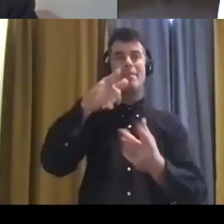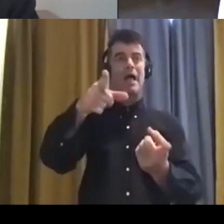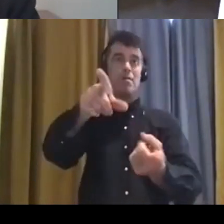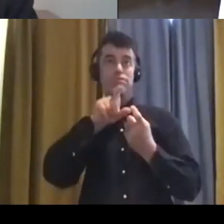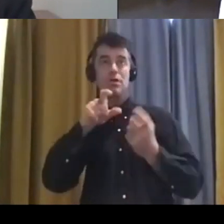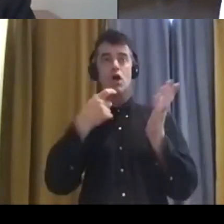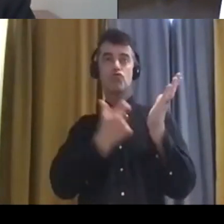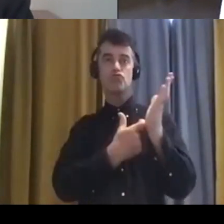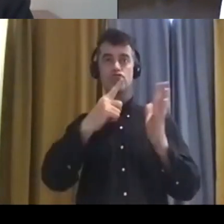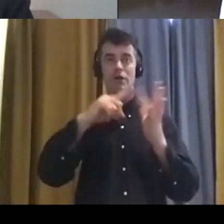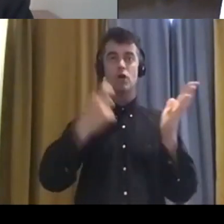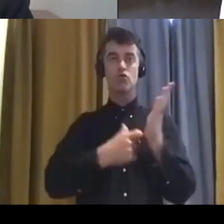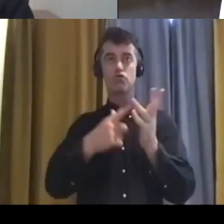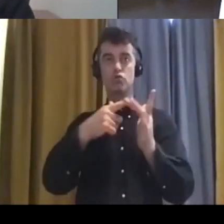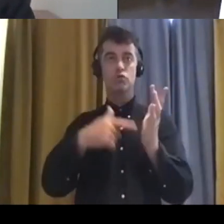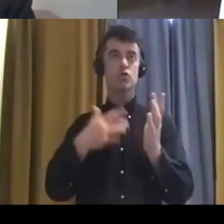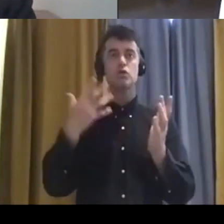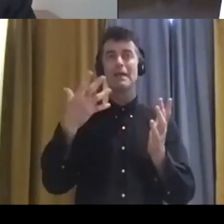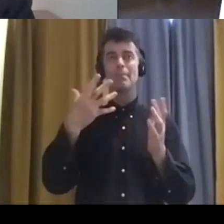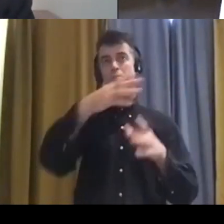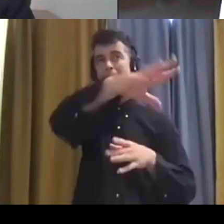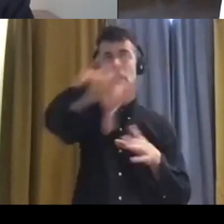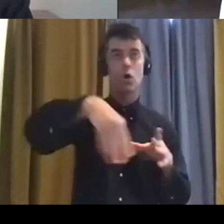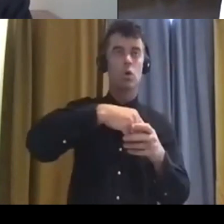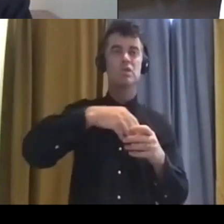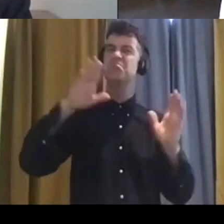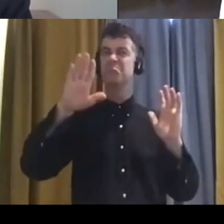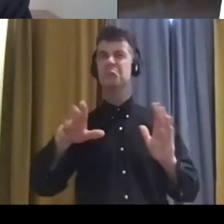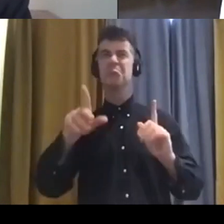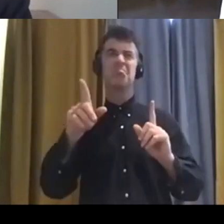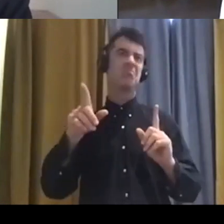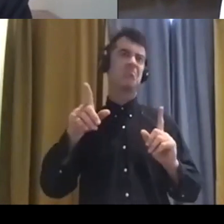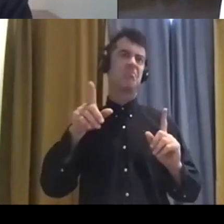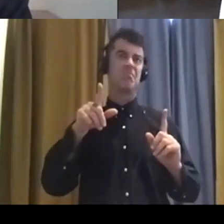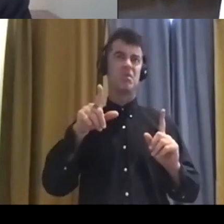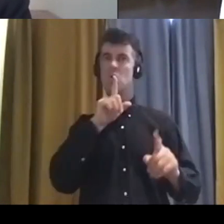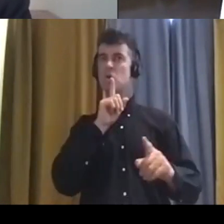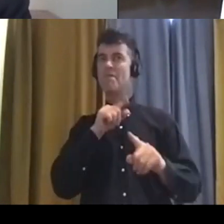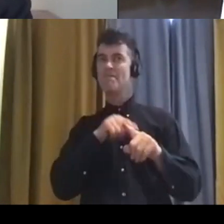to be more inclusive so whilst you know it goes to that point um that Rich mentioned